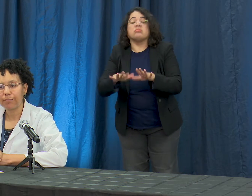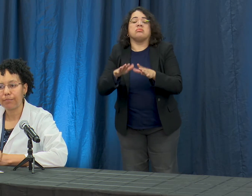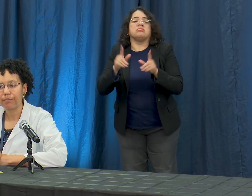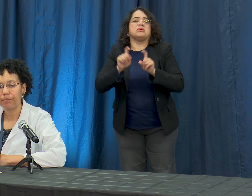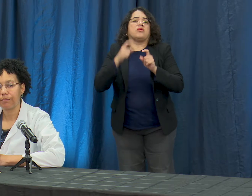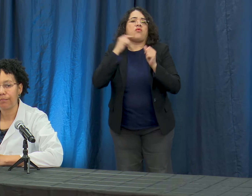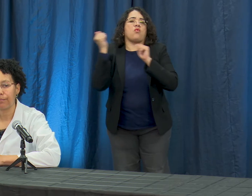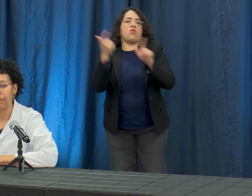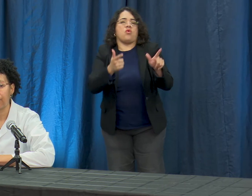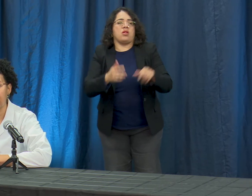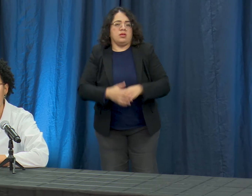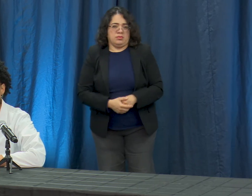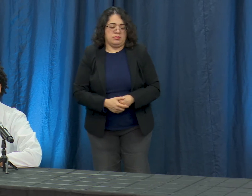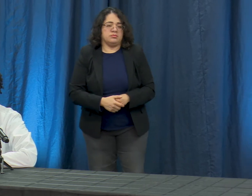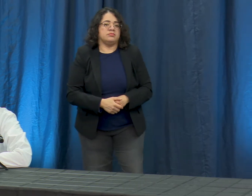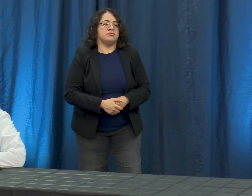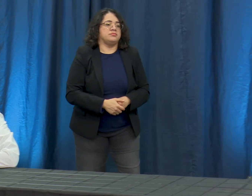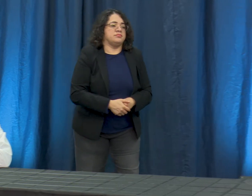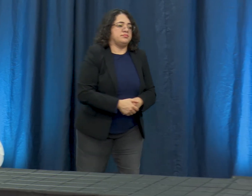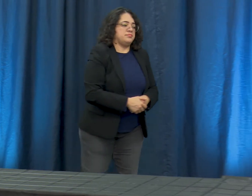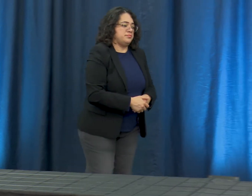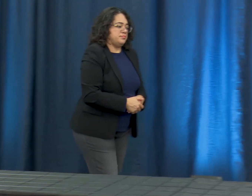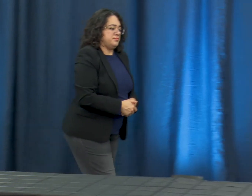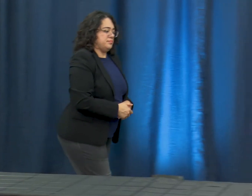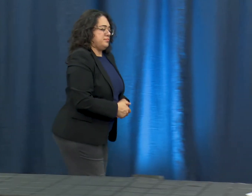right thank you Dr. Davis, thank you Mayor. Next question is from the Long